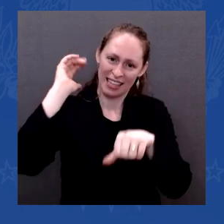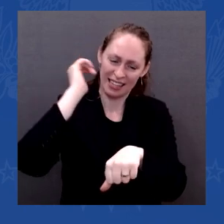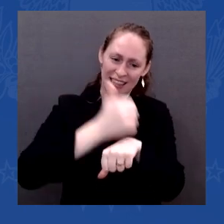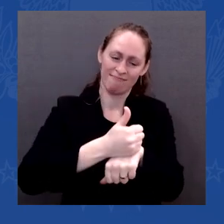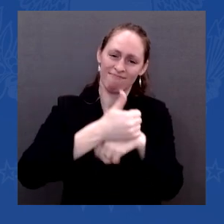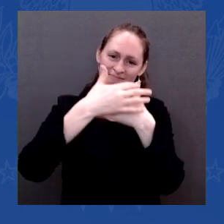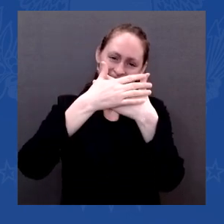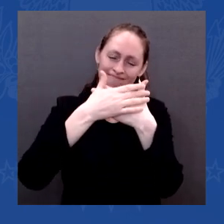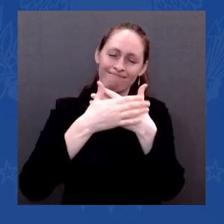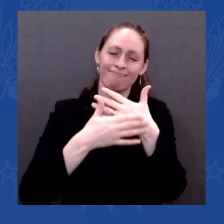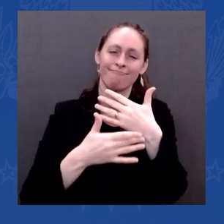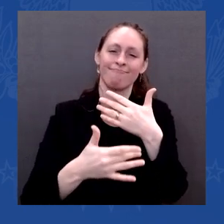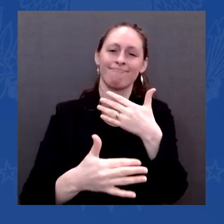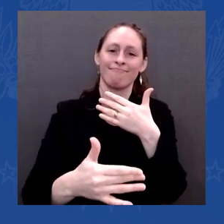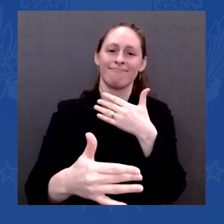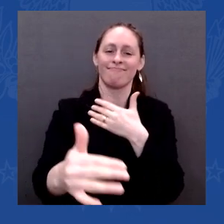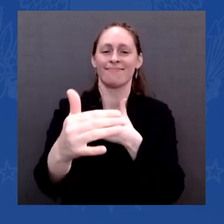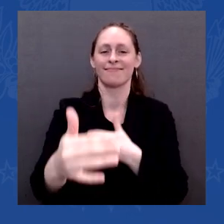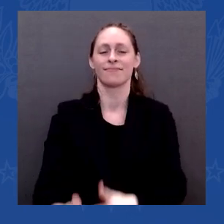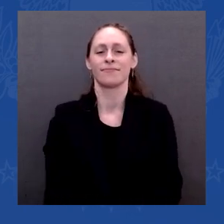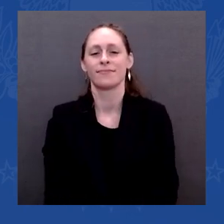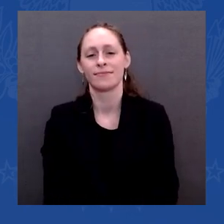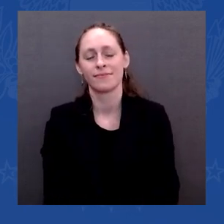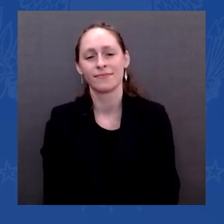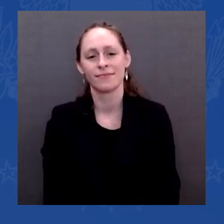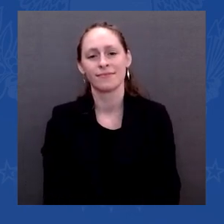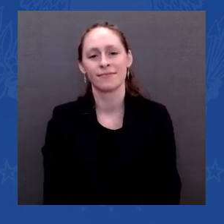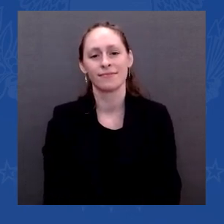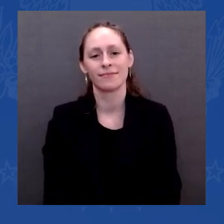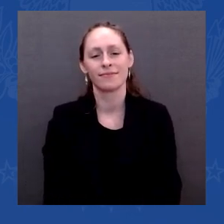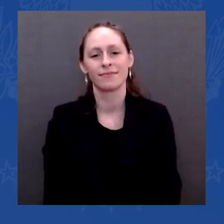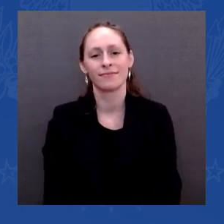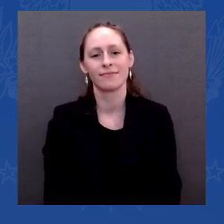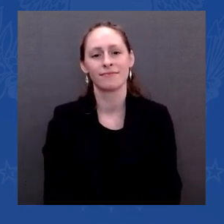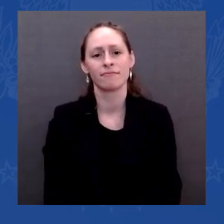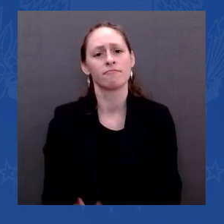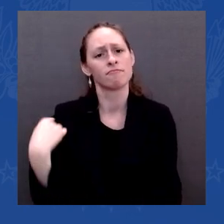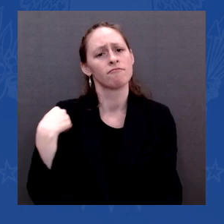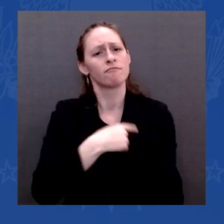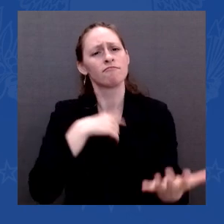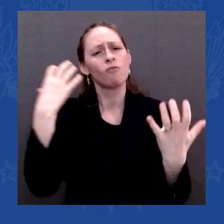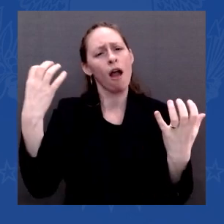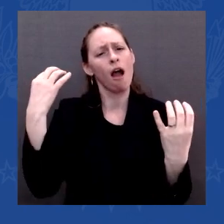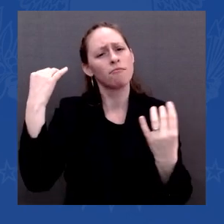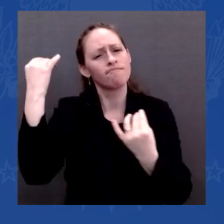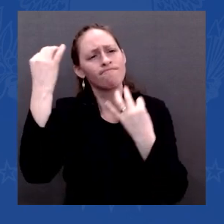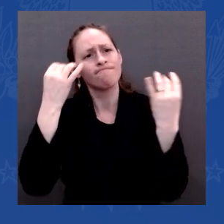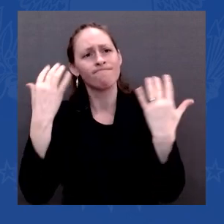That’s not hyperbole. Back in 2009, when President Obama asked me to lead the recovery effort,